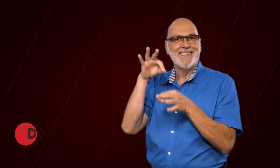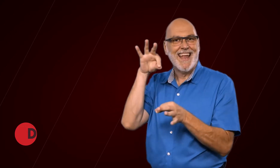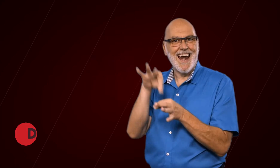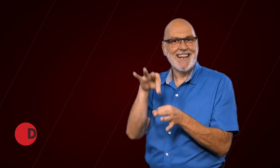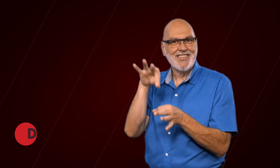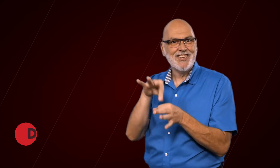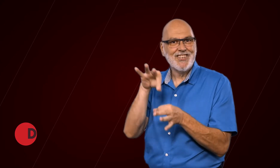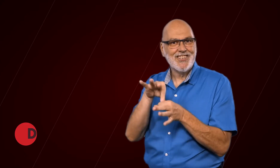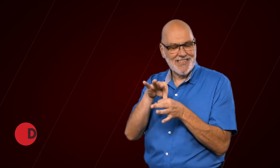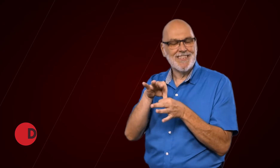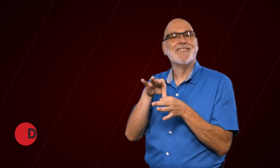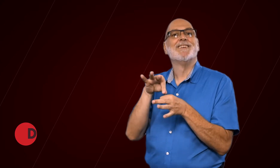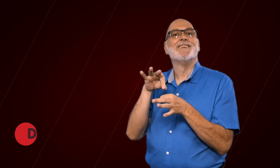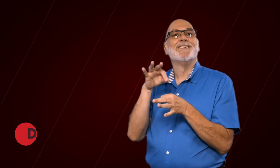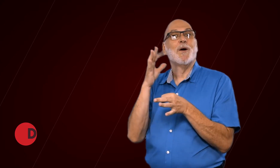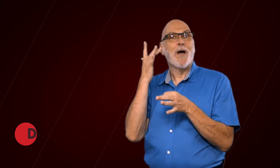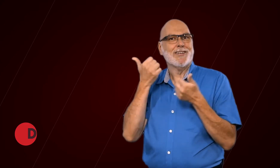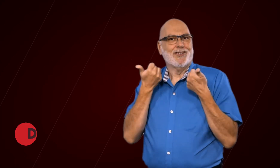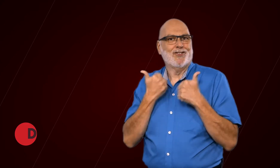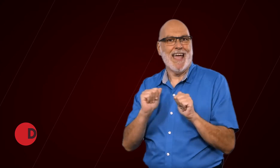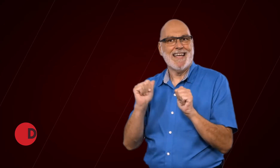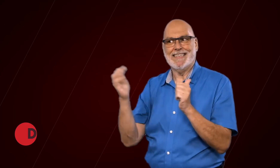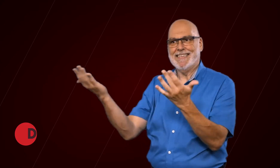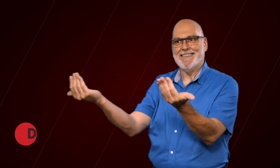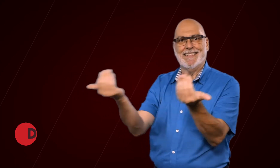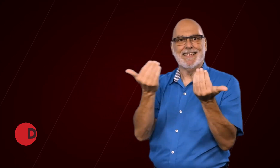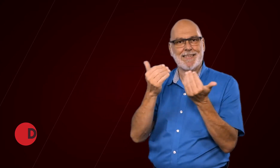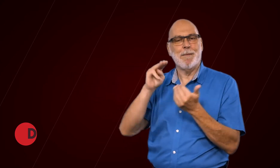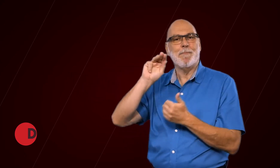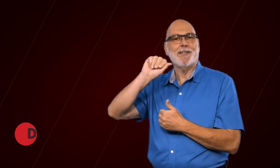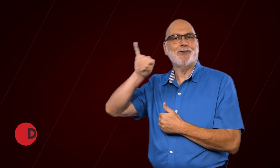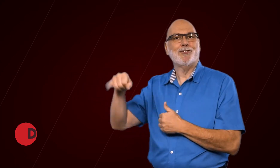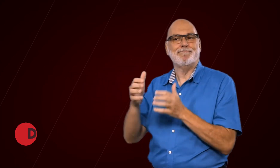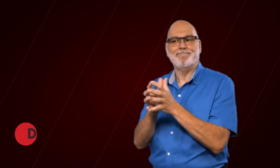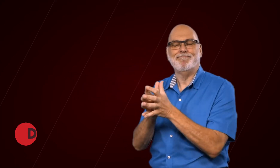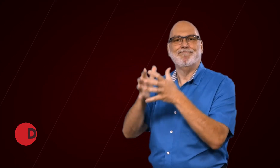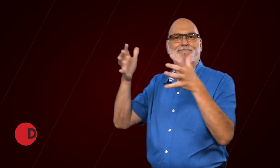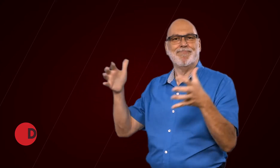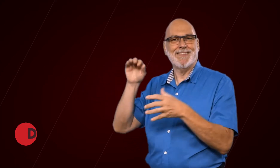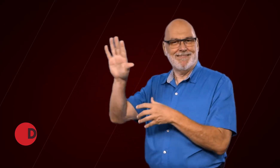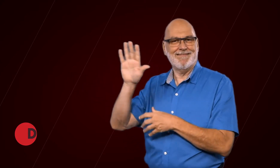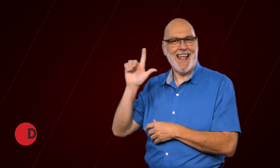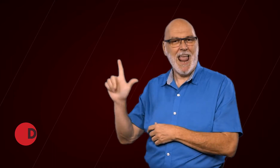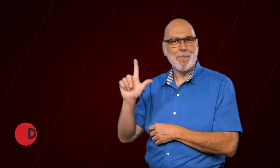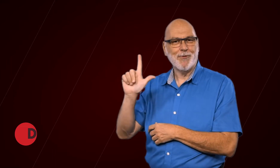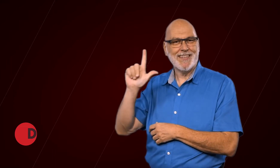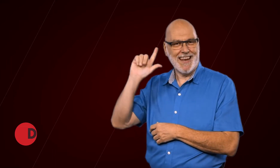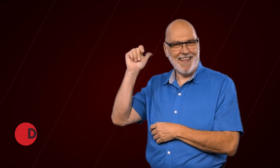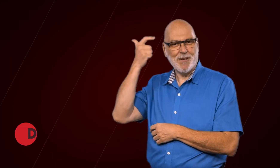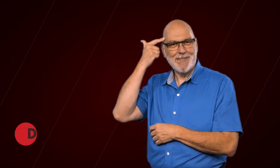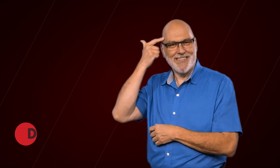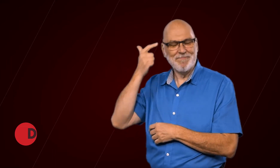snap election to try to get back a majority in his Liberal government.